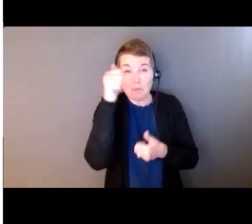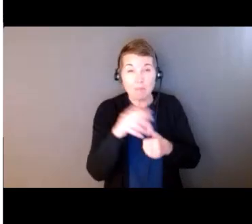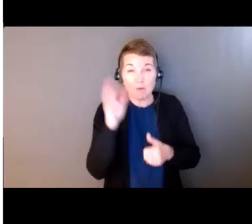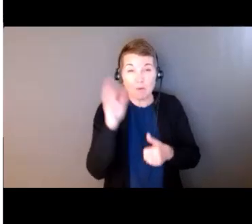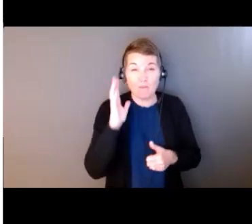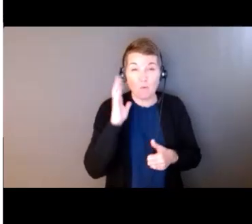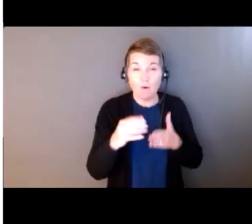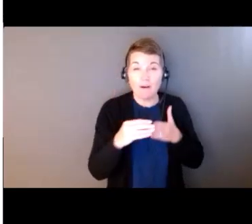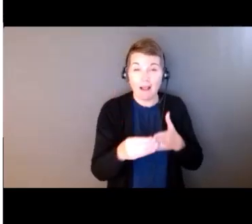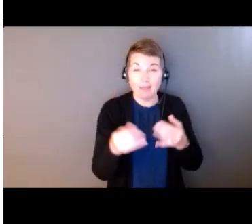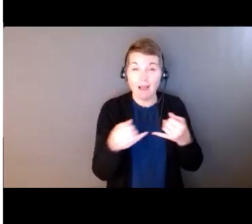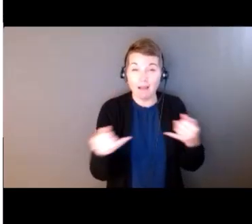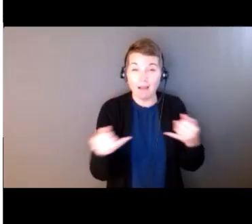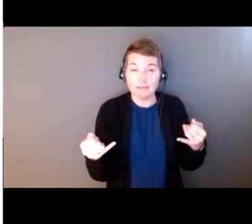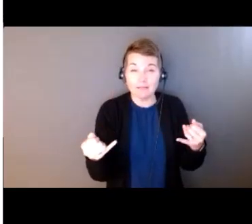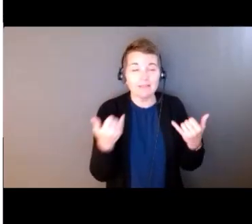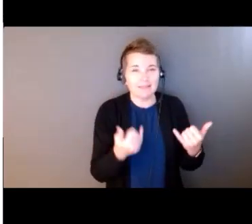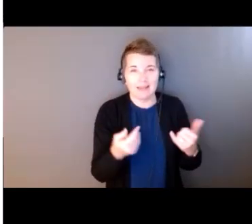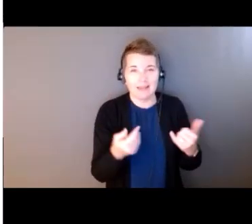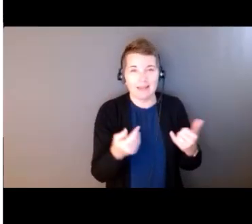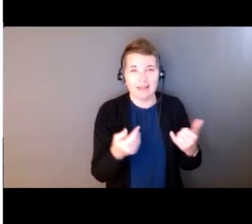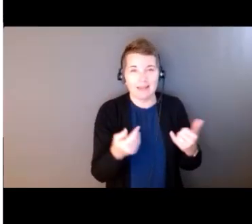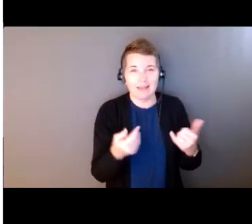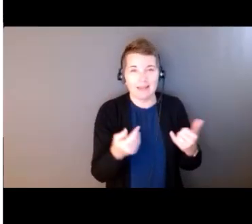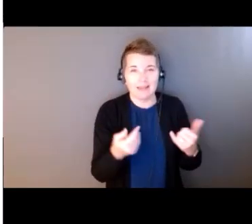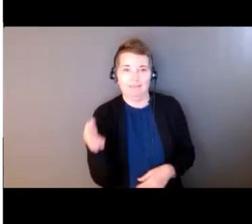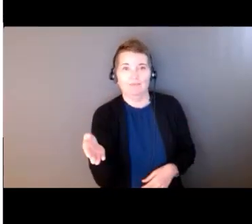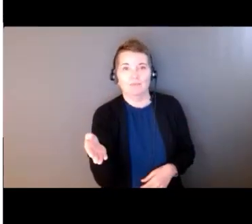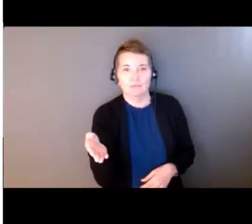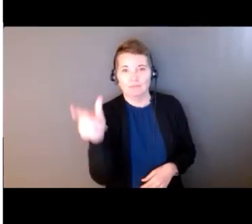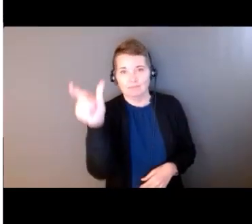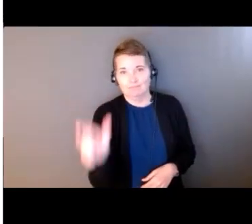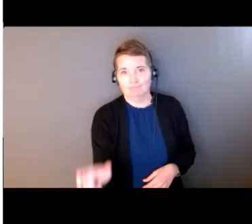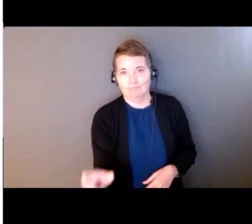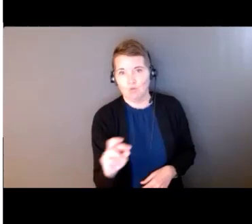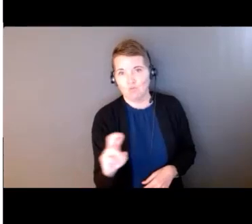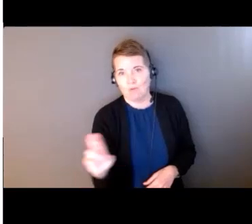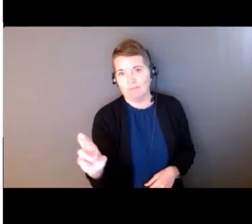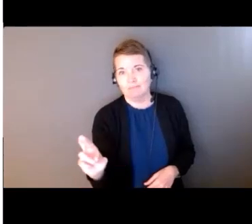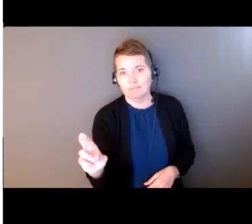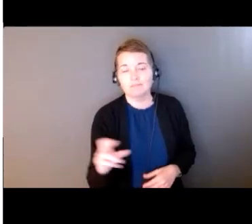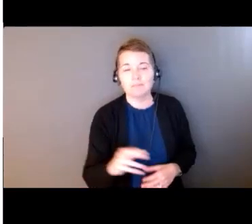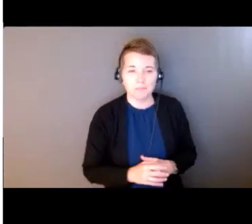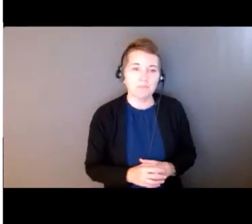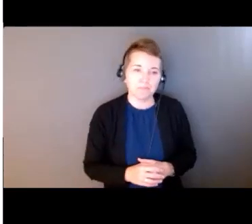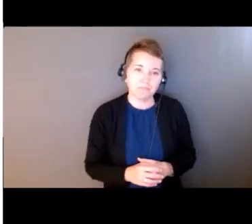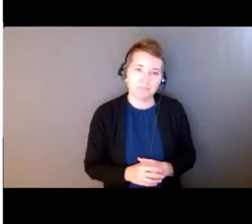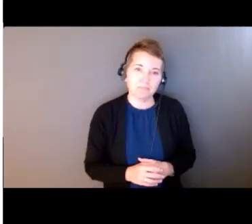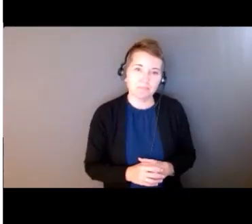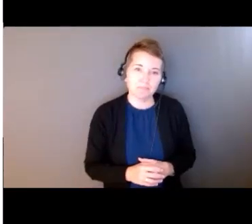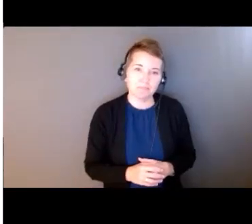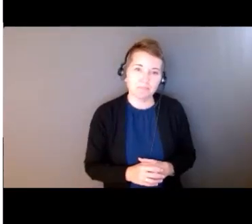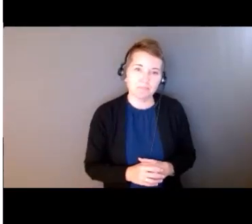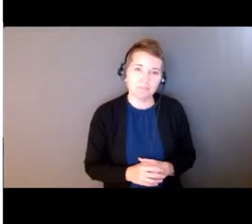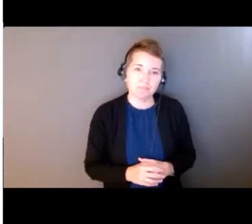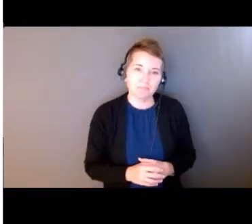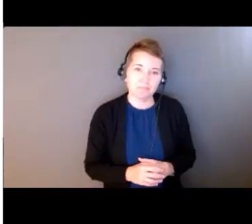They are now embedded into this integrated application approach here.